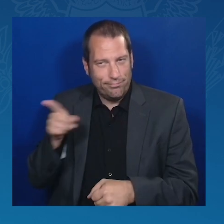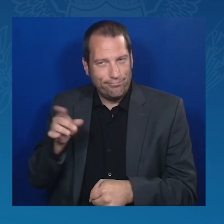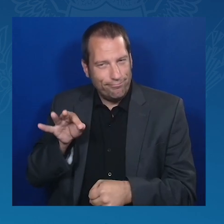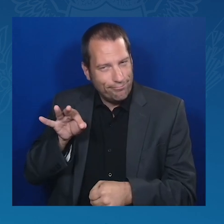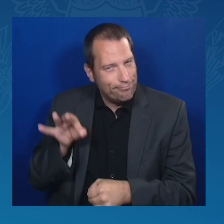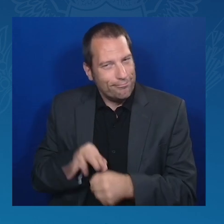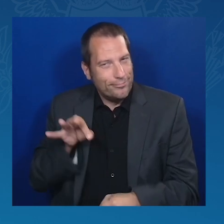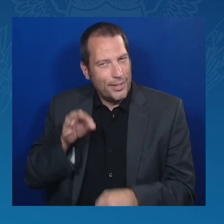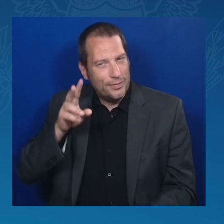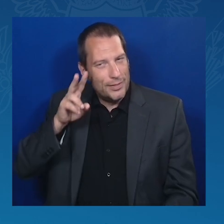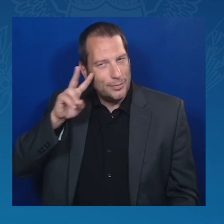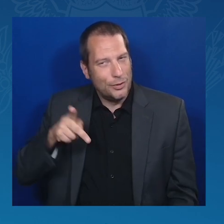Kamala Harris.